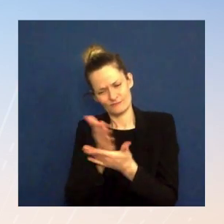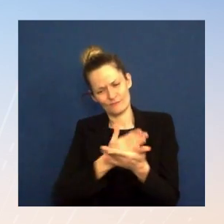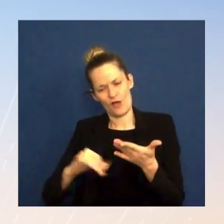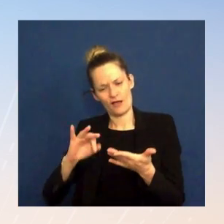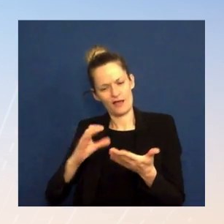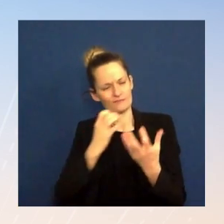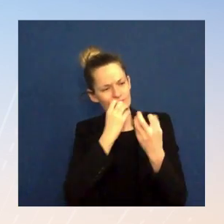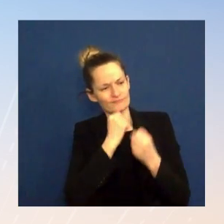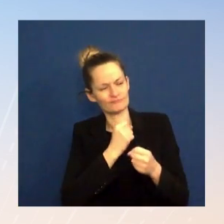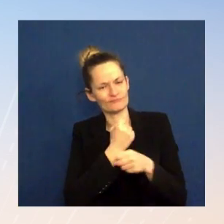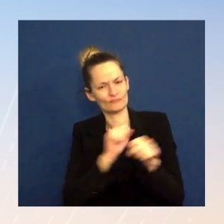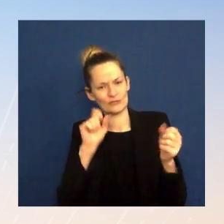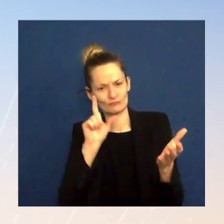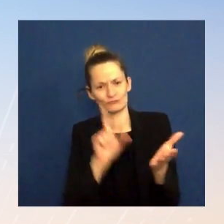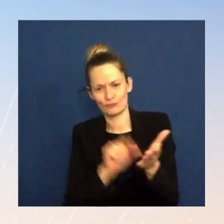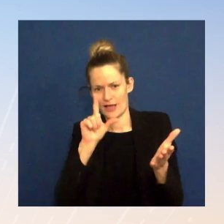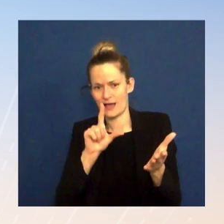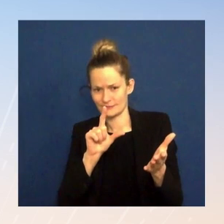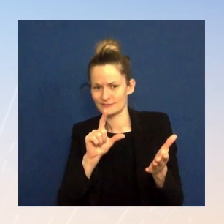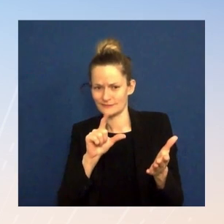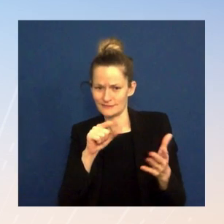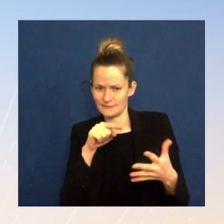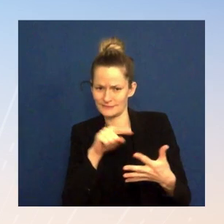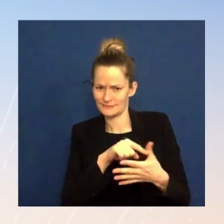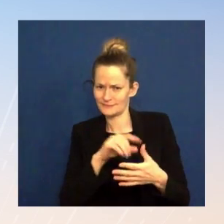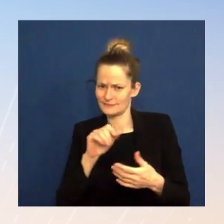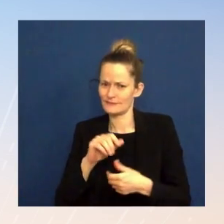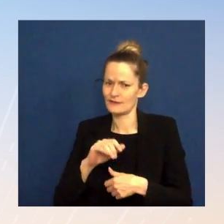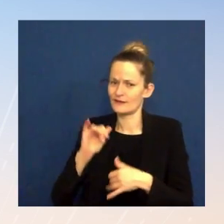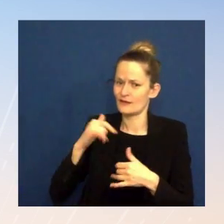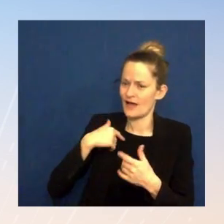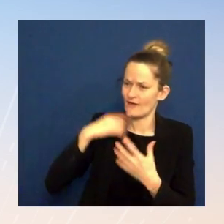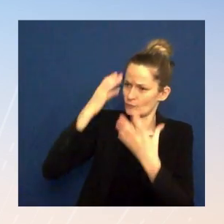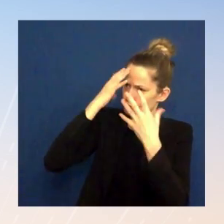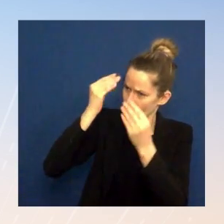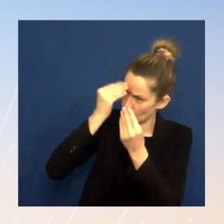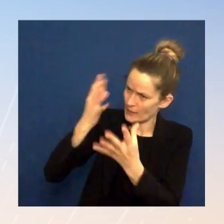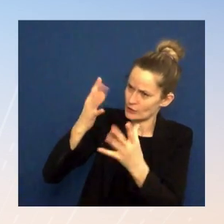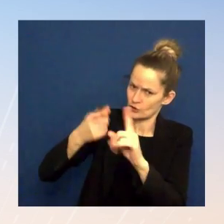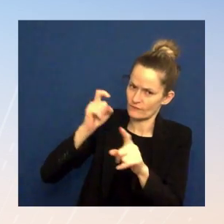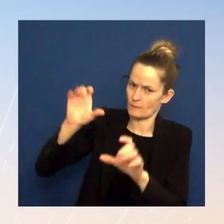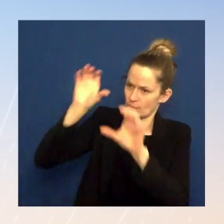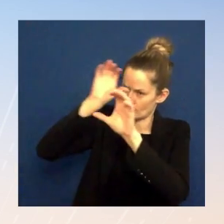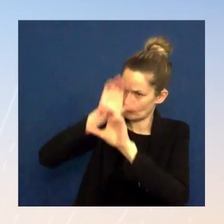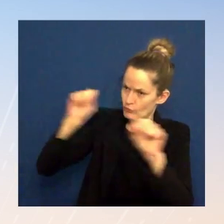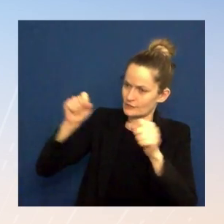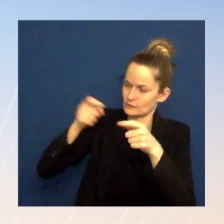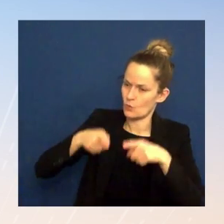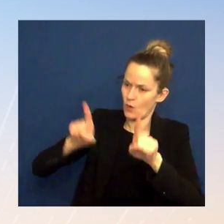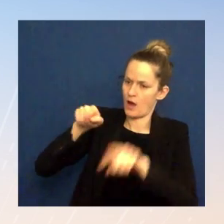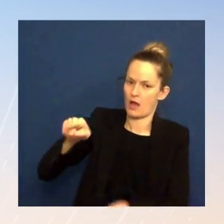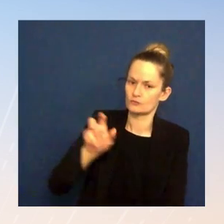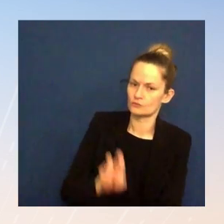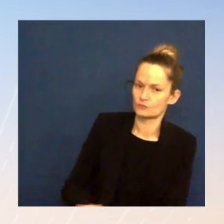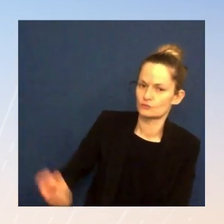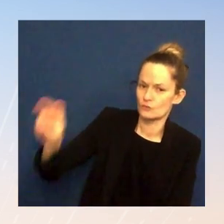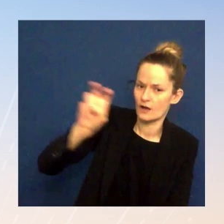and his visits overseas. So, I don't have an update for you. We are going on a visit. It is not a host here, so I can't offer you a guarantee,